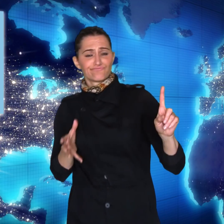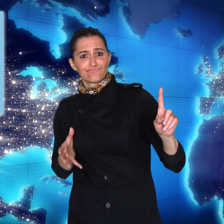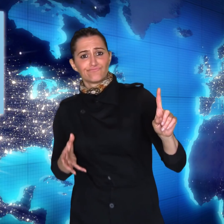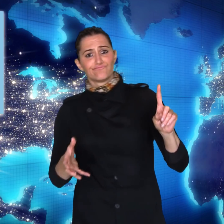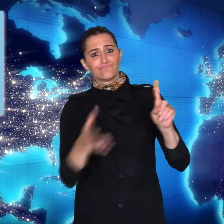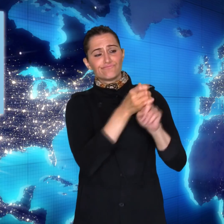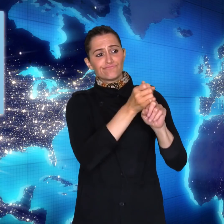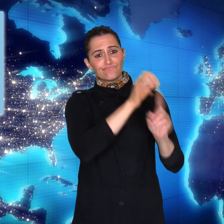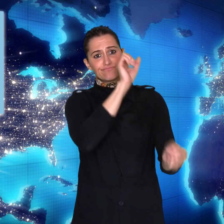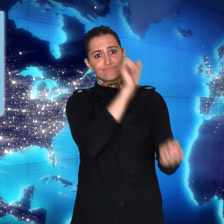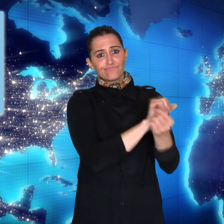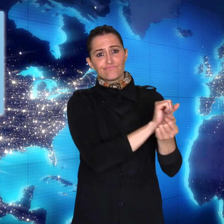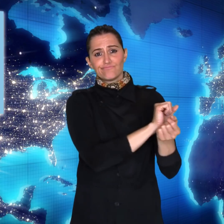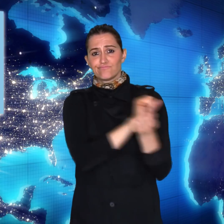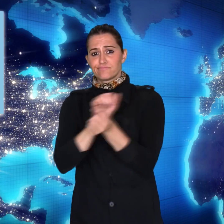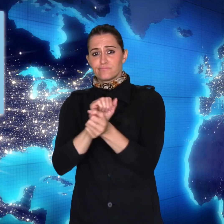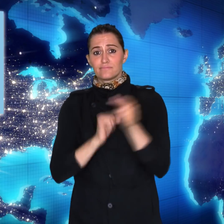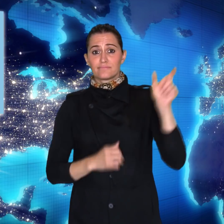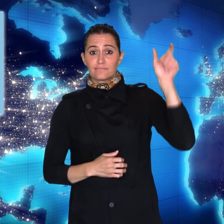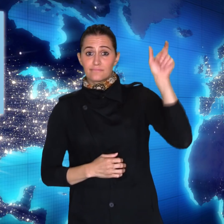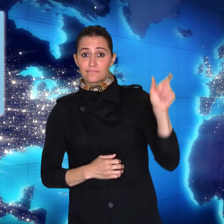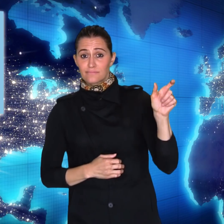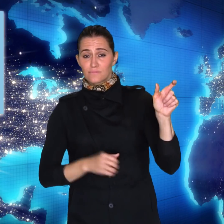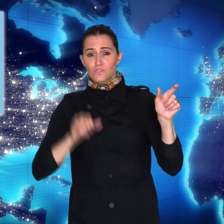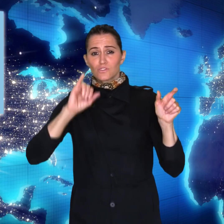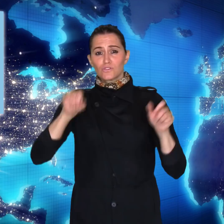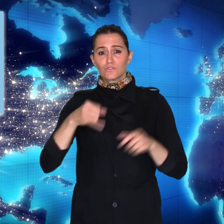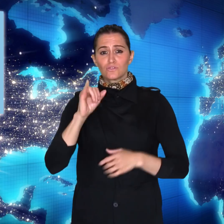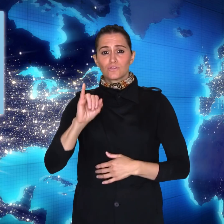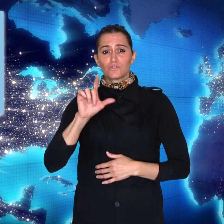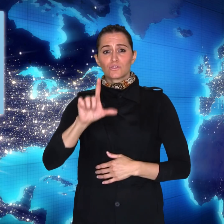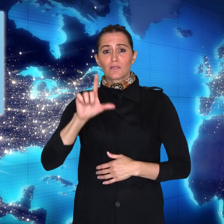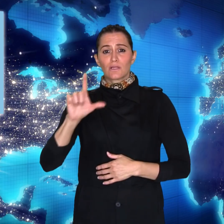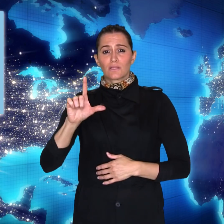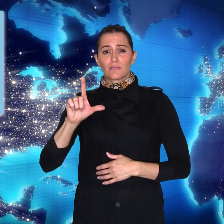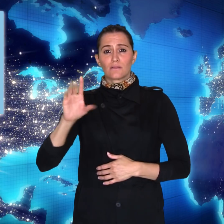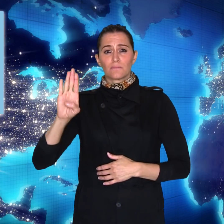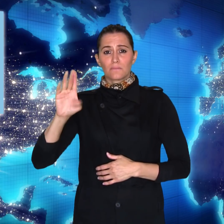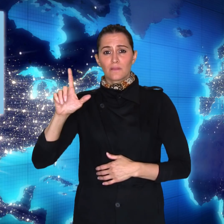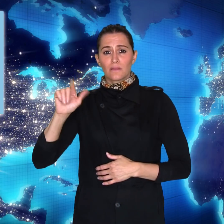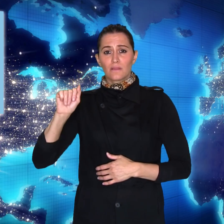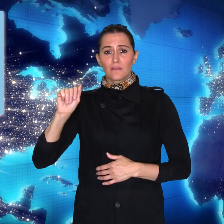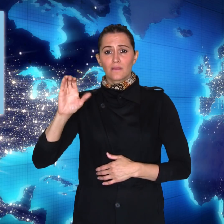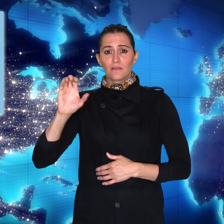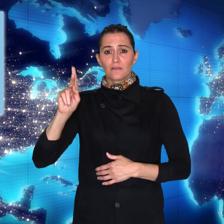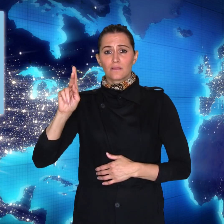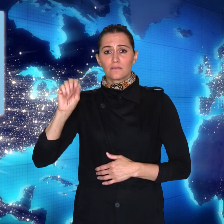Baltimore have arrested Jill Blackstone